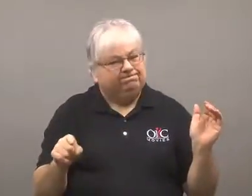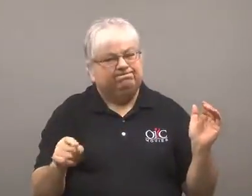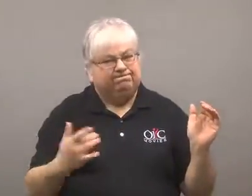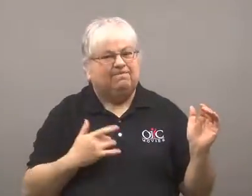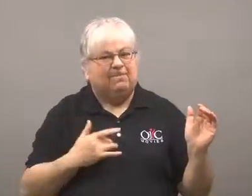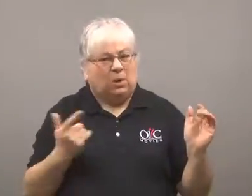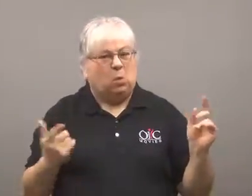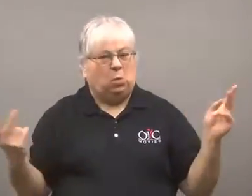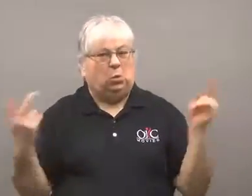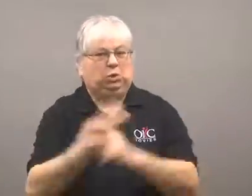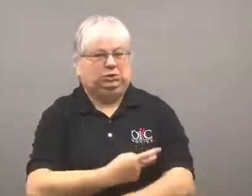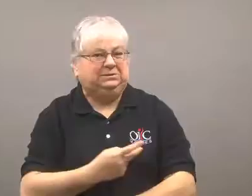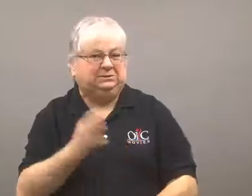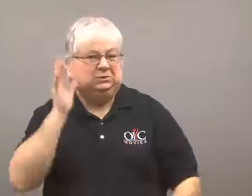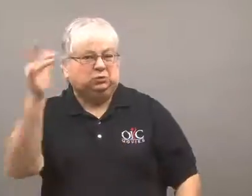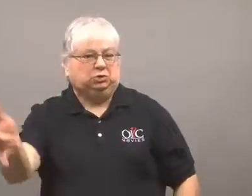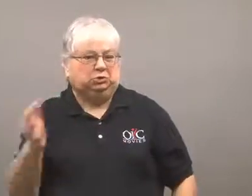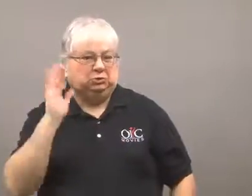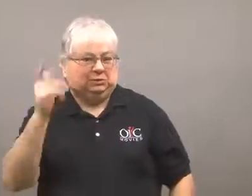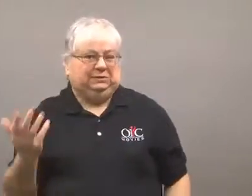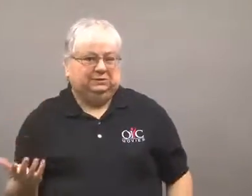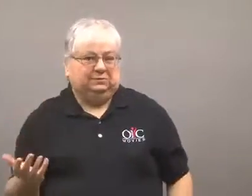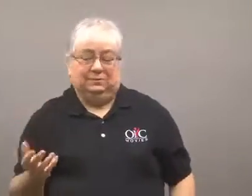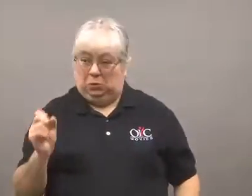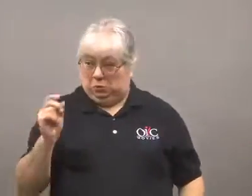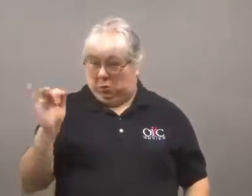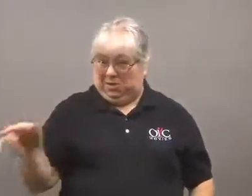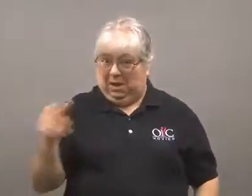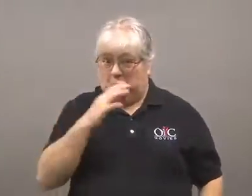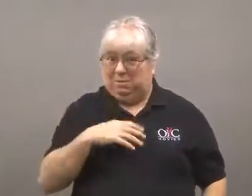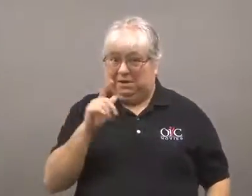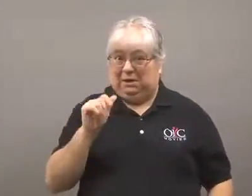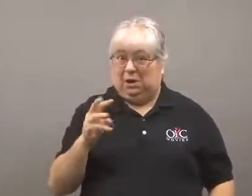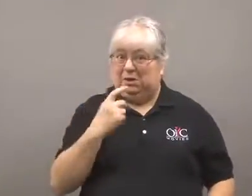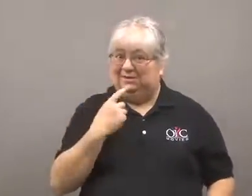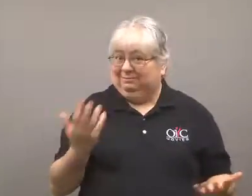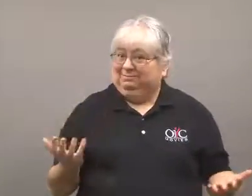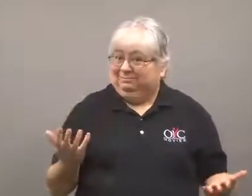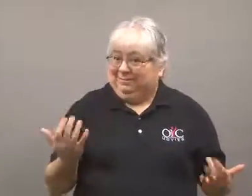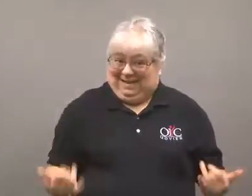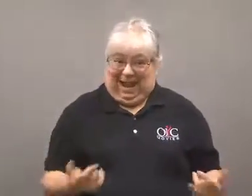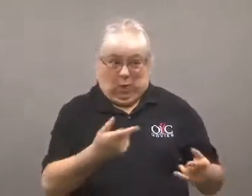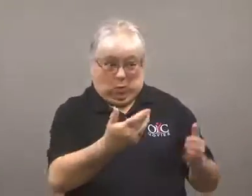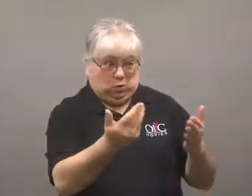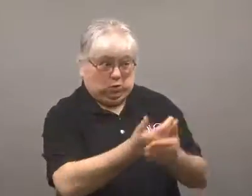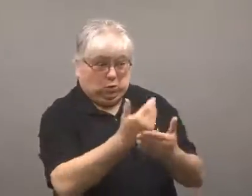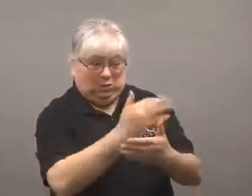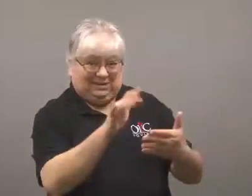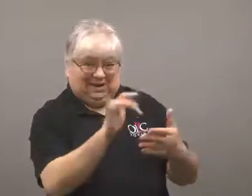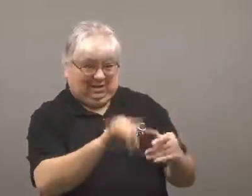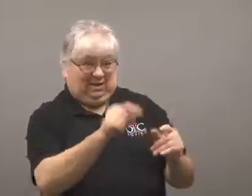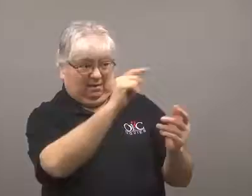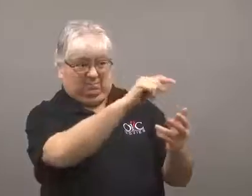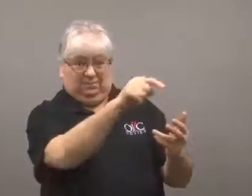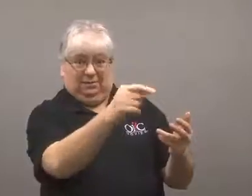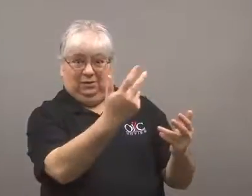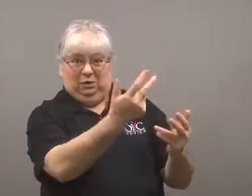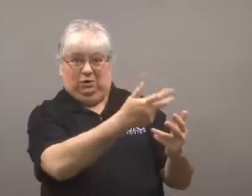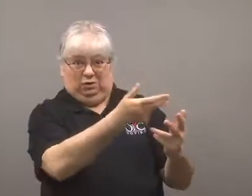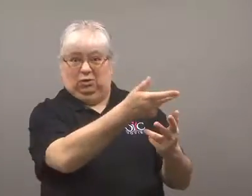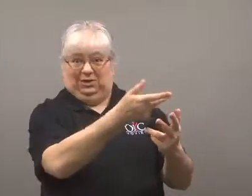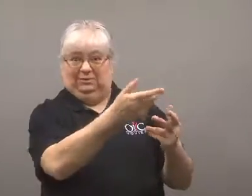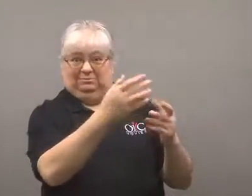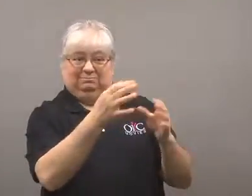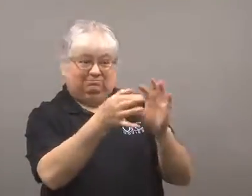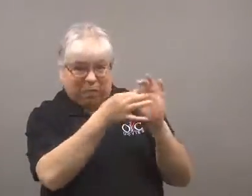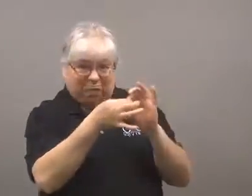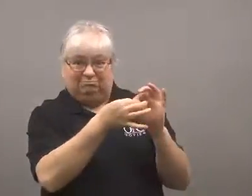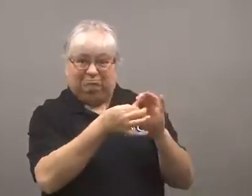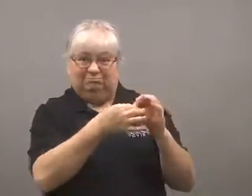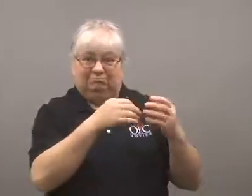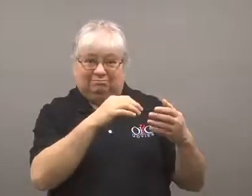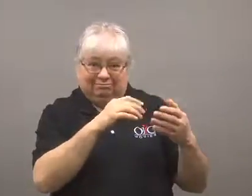They concluded that a worse drought was coming in the future.